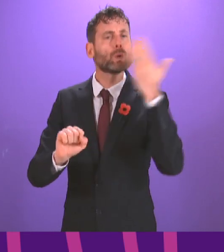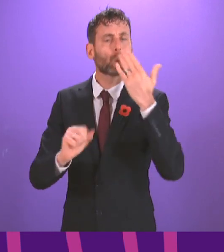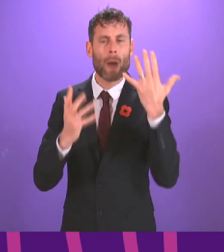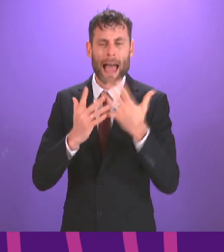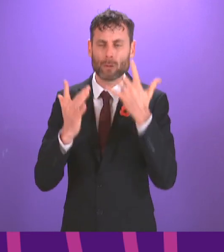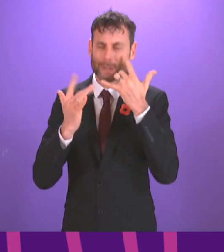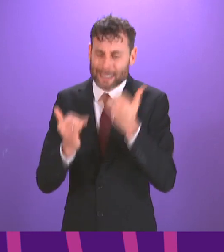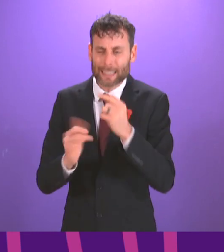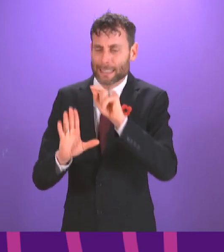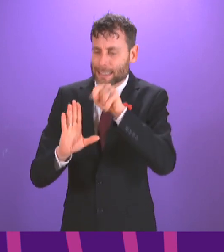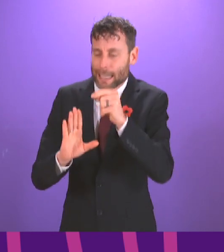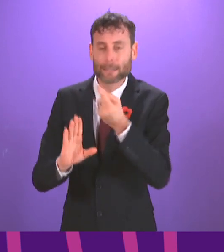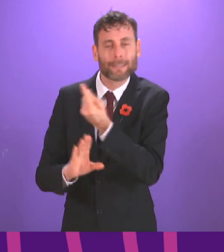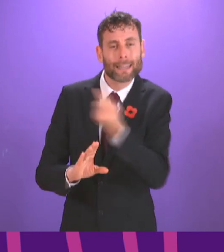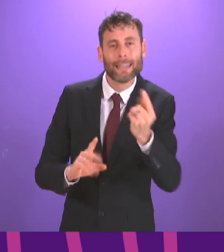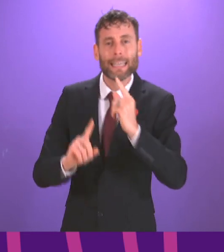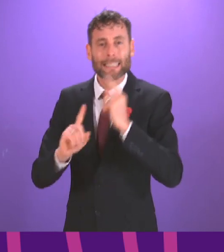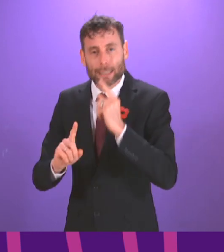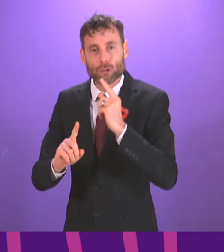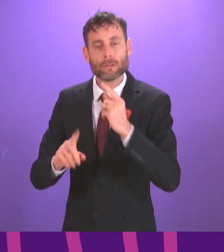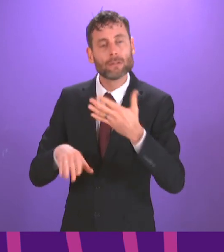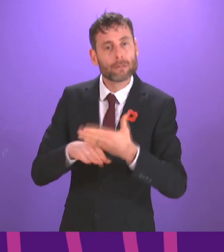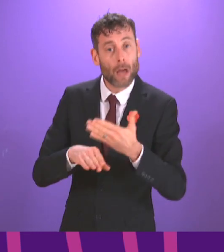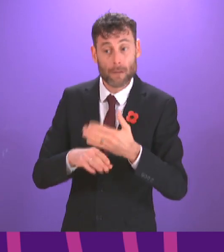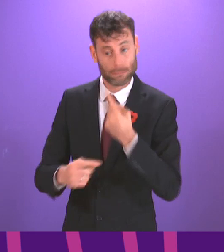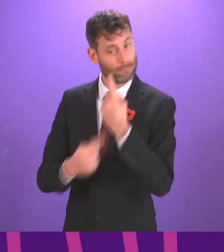teachers and school staff can access testing if they feel that they have been exposed to